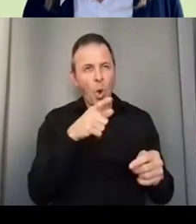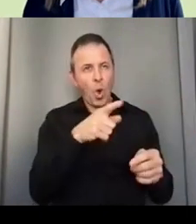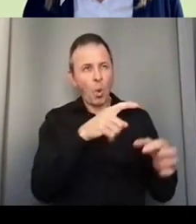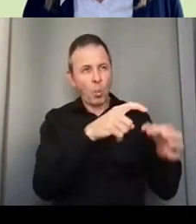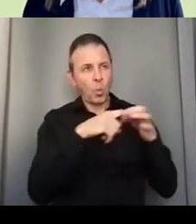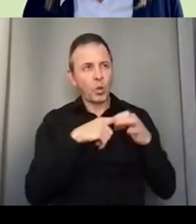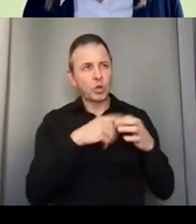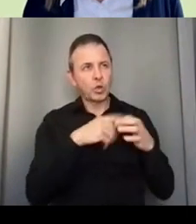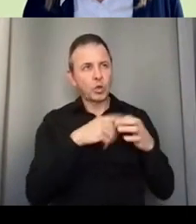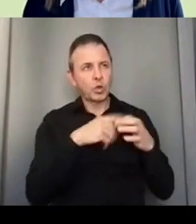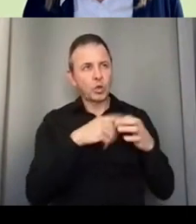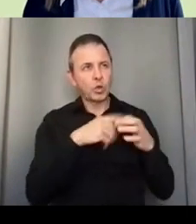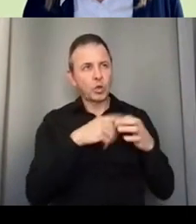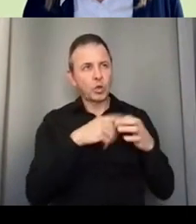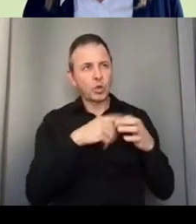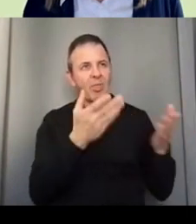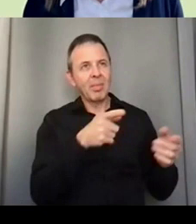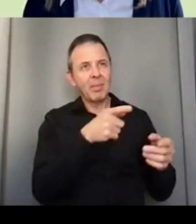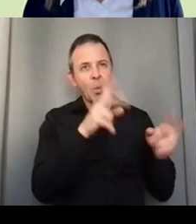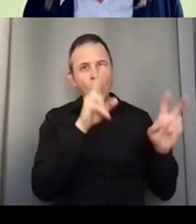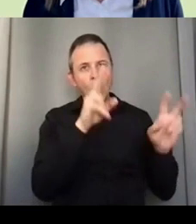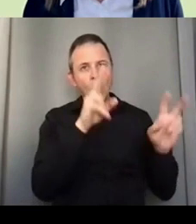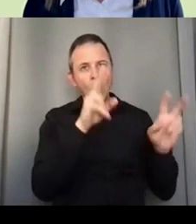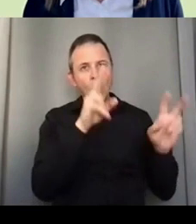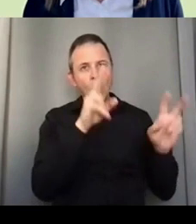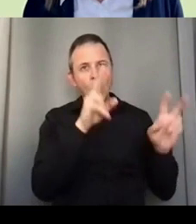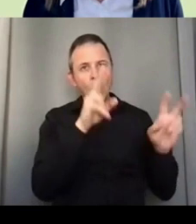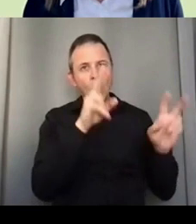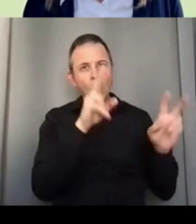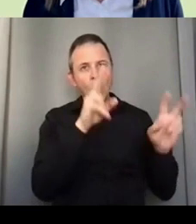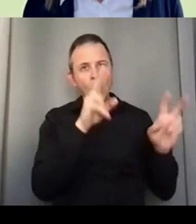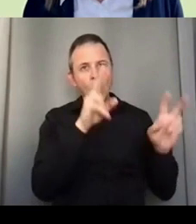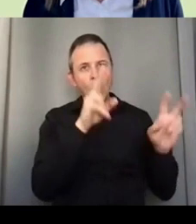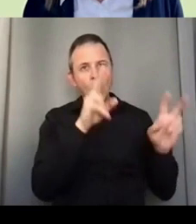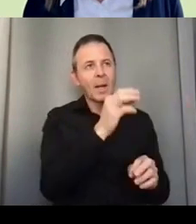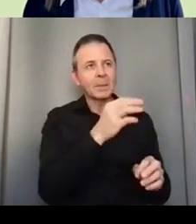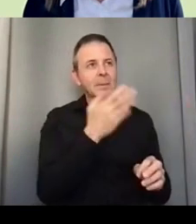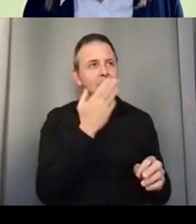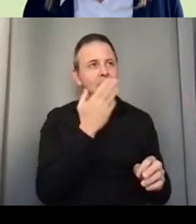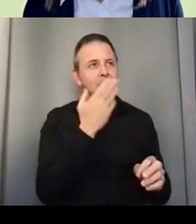statement to provide you with relevant